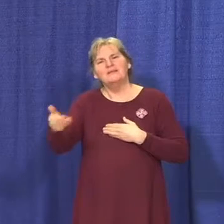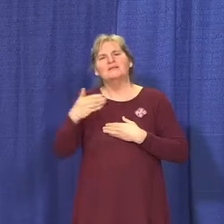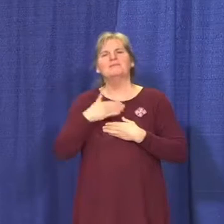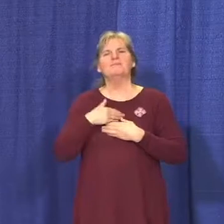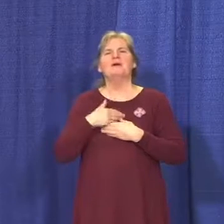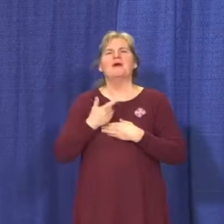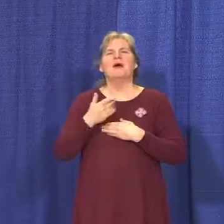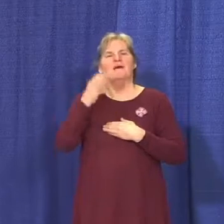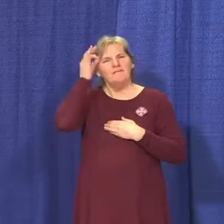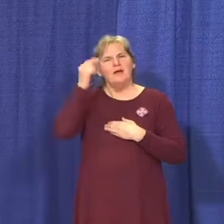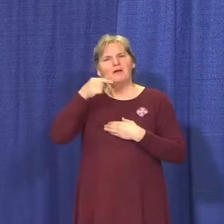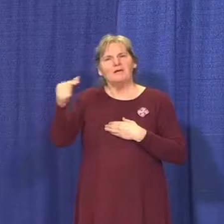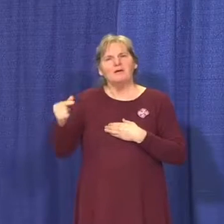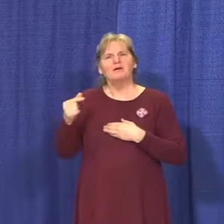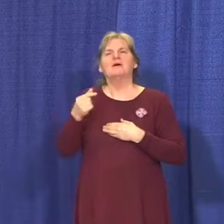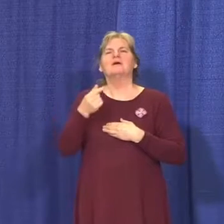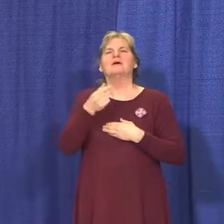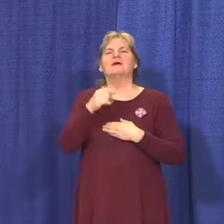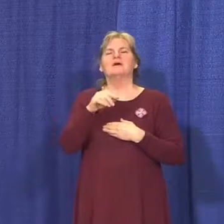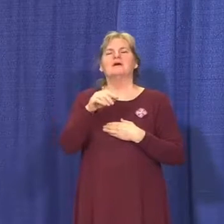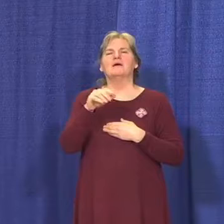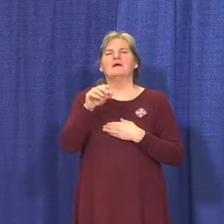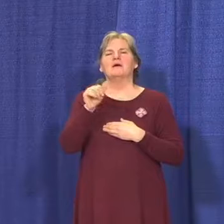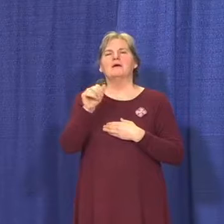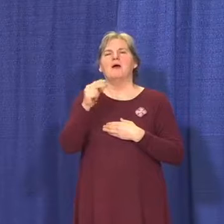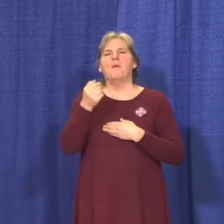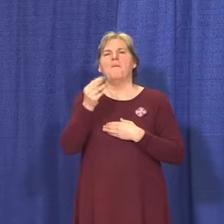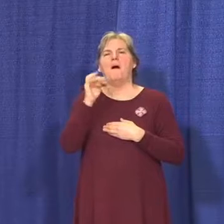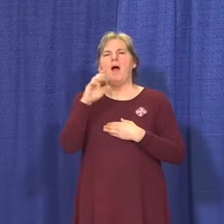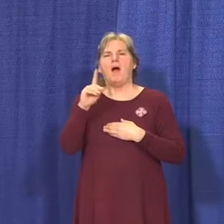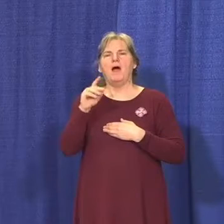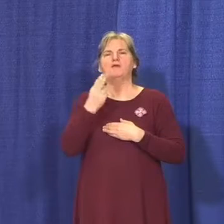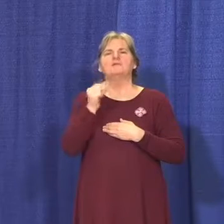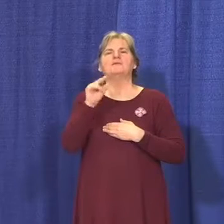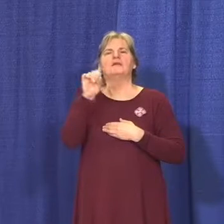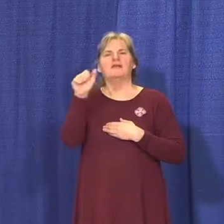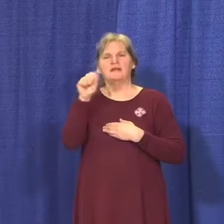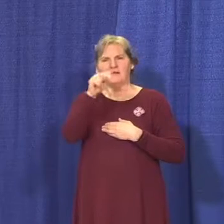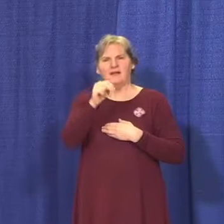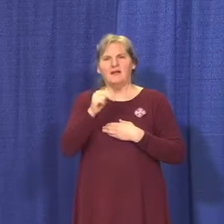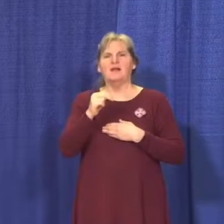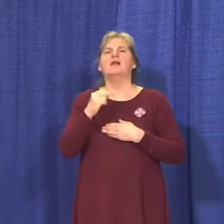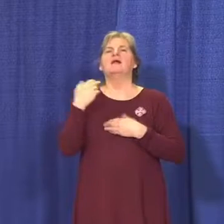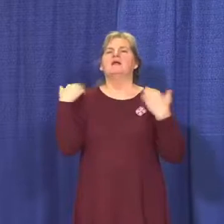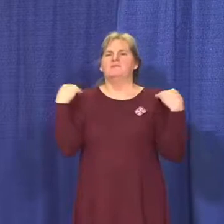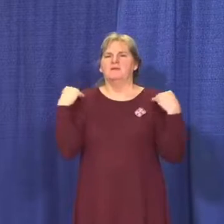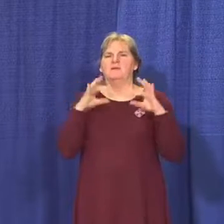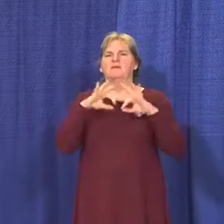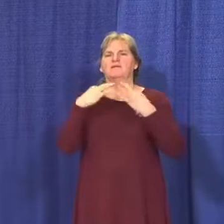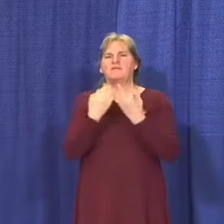colleague, the Honourable Ahmed Hussen, Minister of families, children, and social development